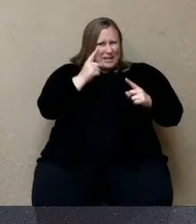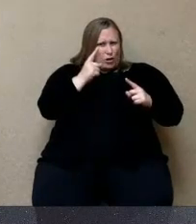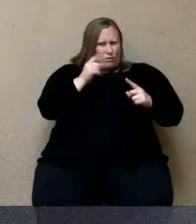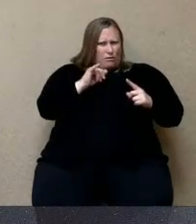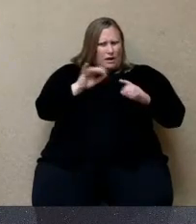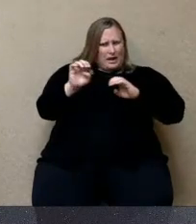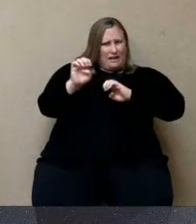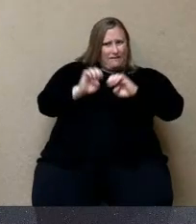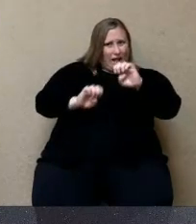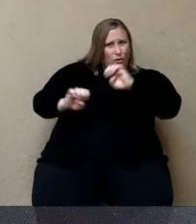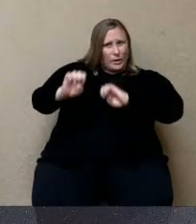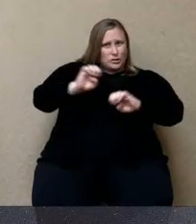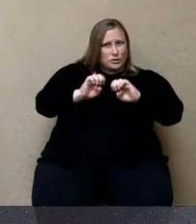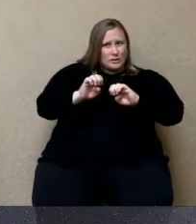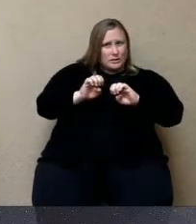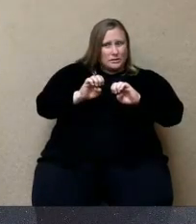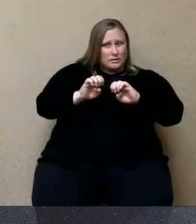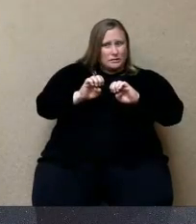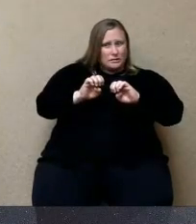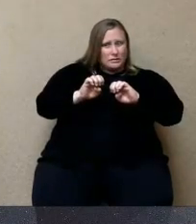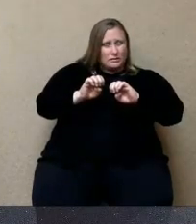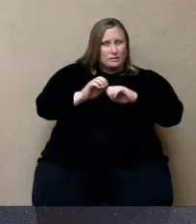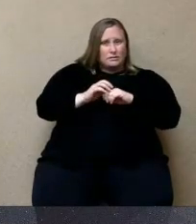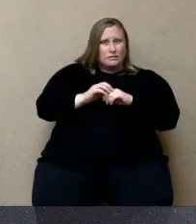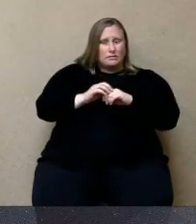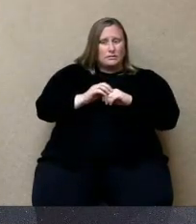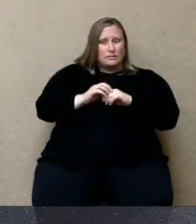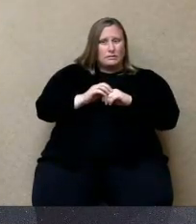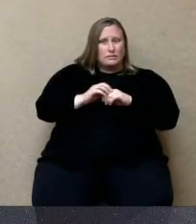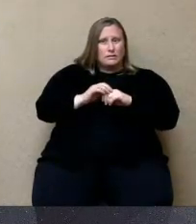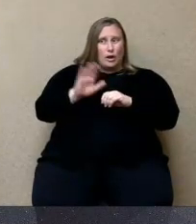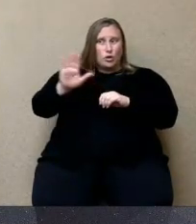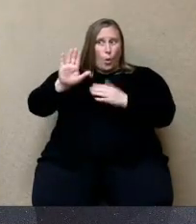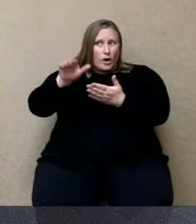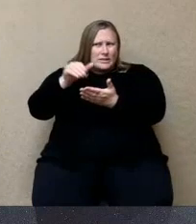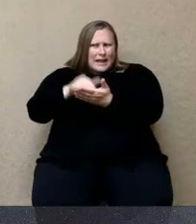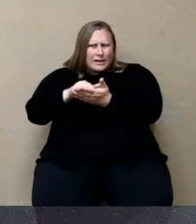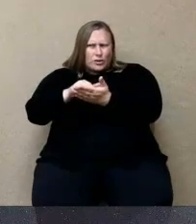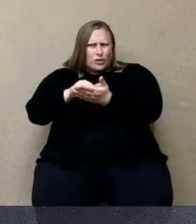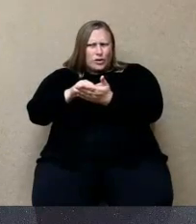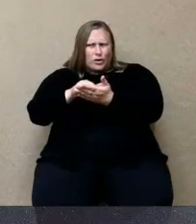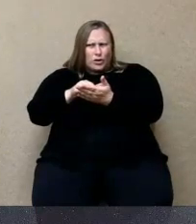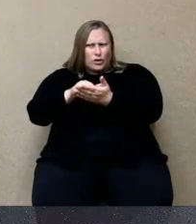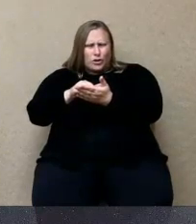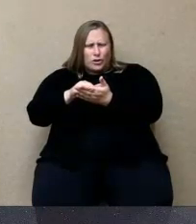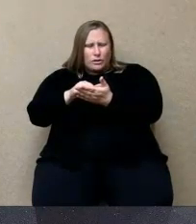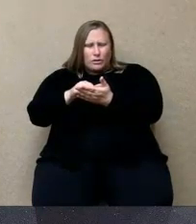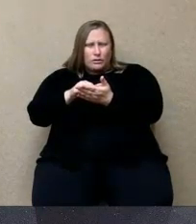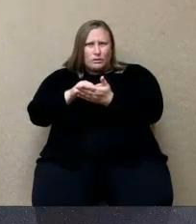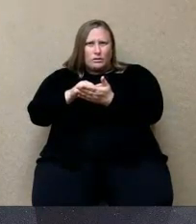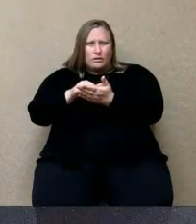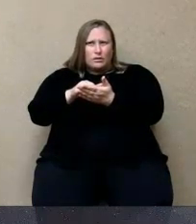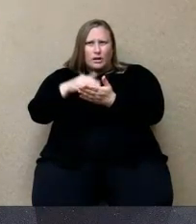you would do at one of your centers? I'm not thinking of what the center's name was, but -